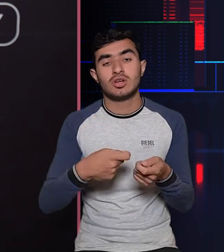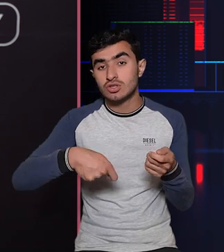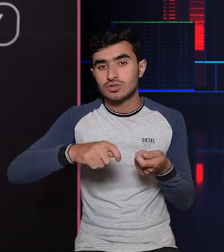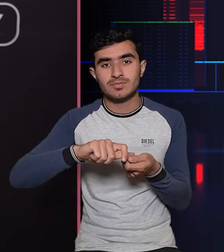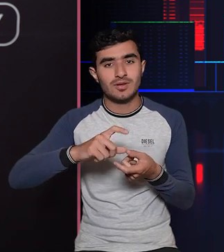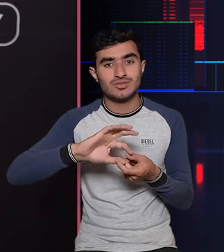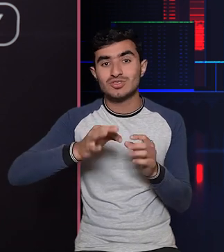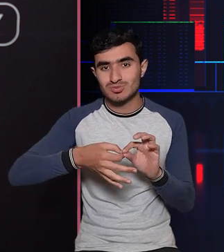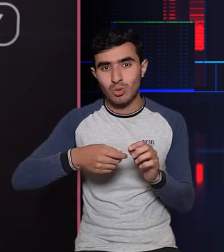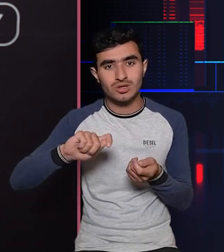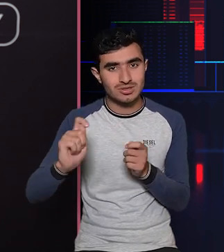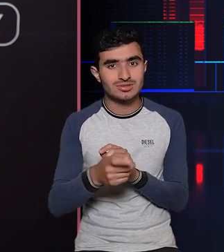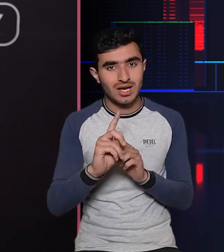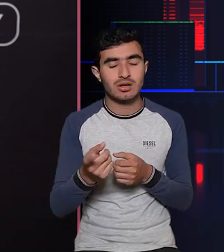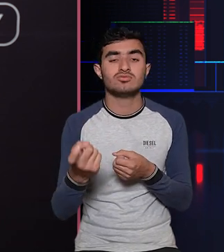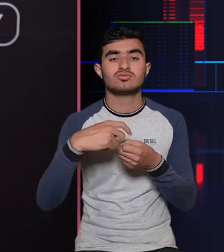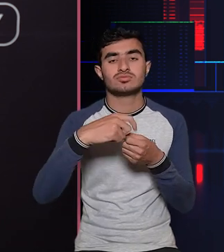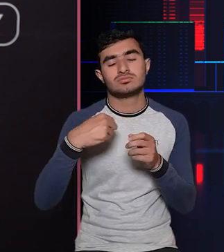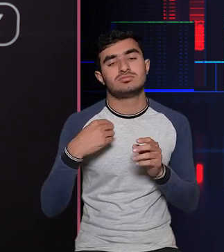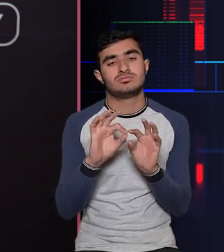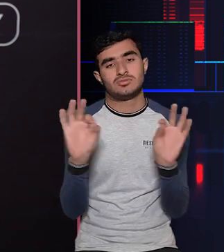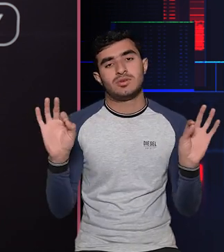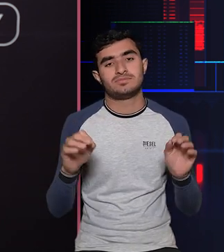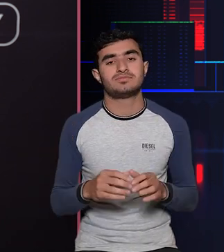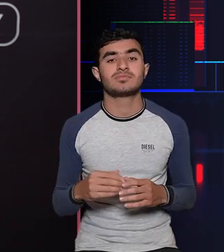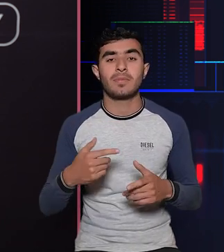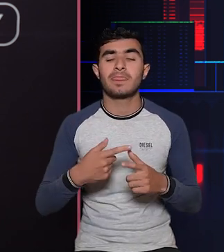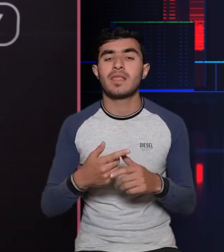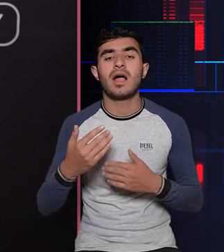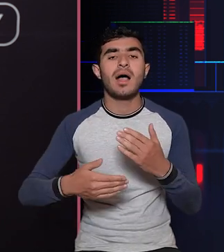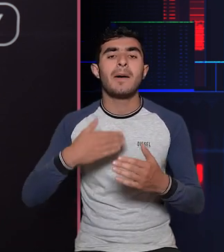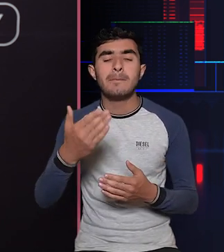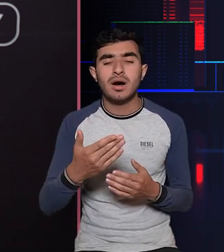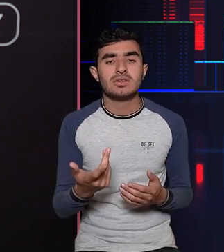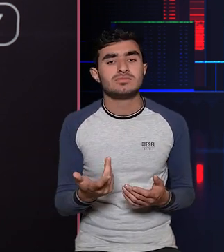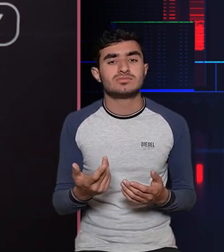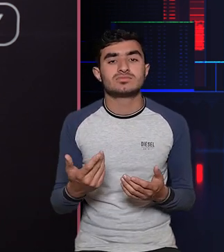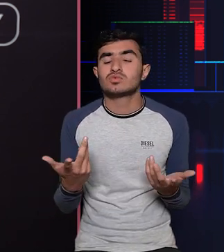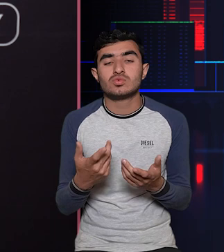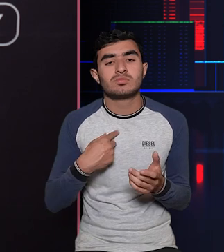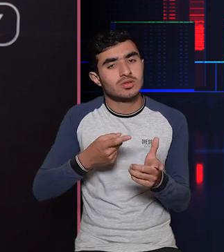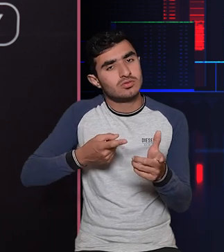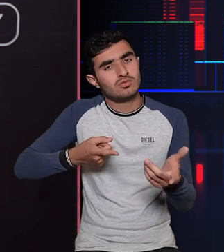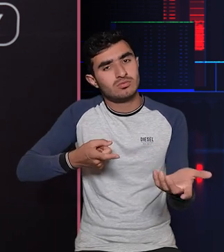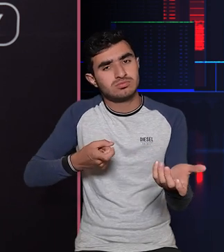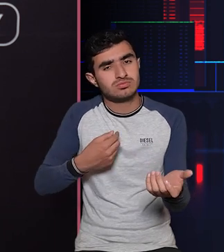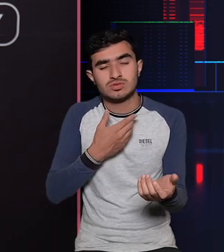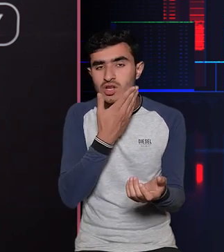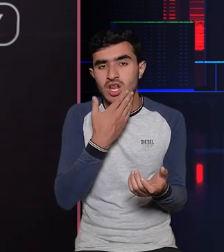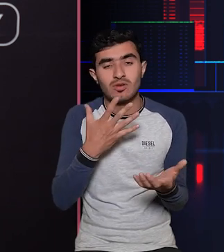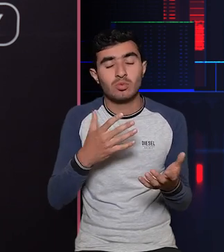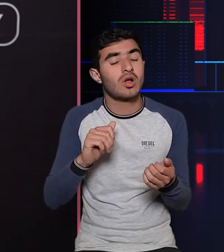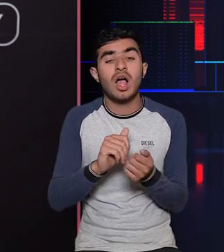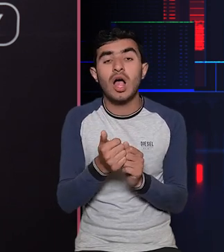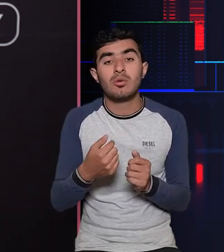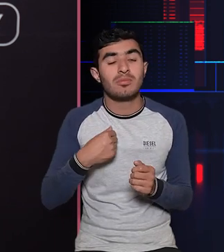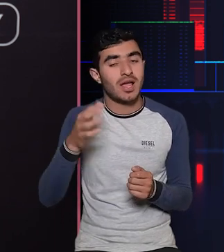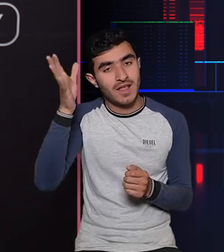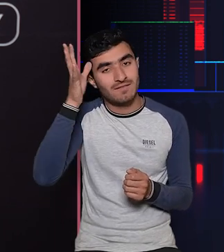I got selected in the hockey team and the college athletic team and also used to do cross country; three sports. My base of cross country…